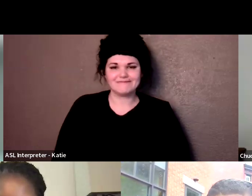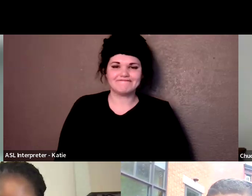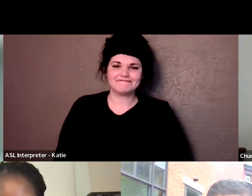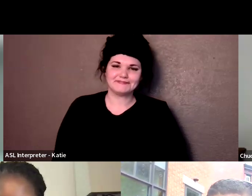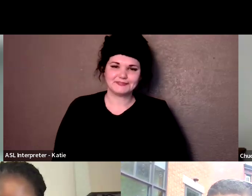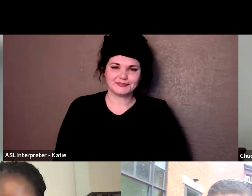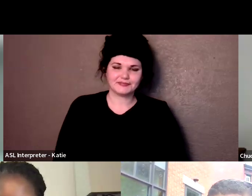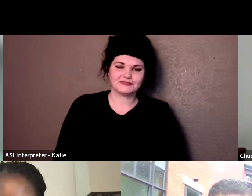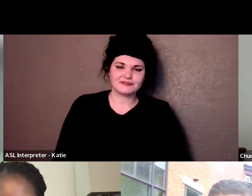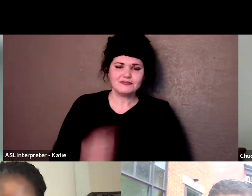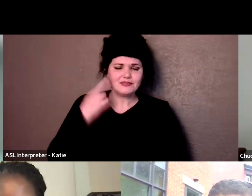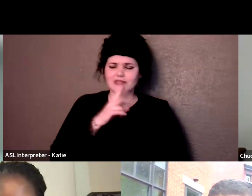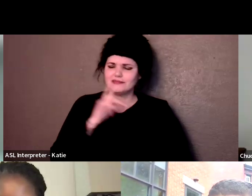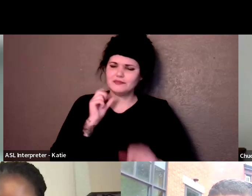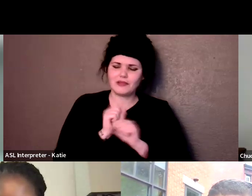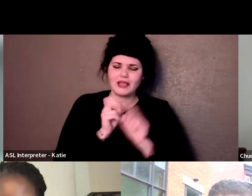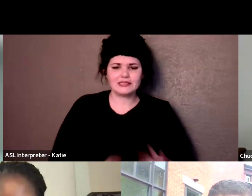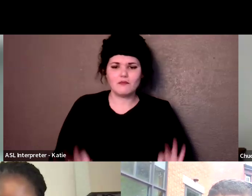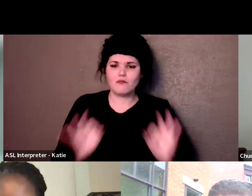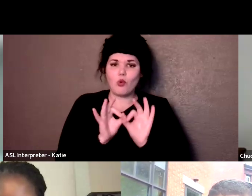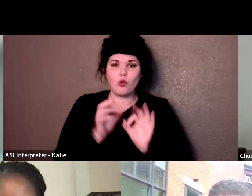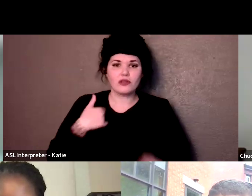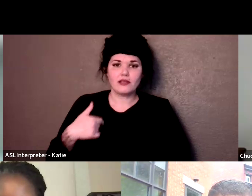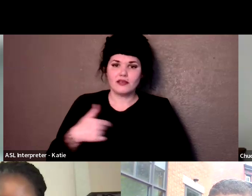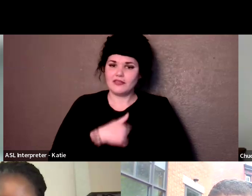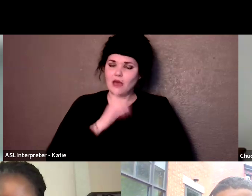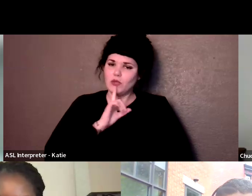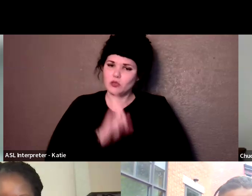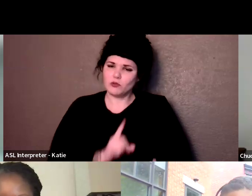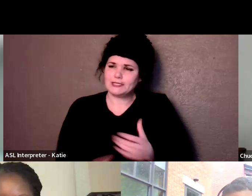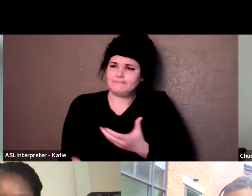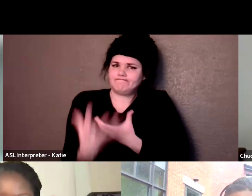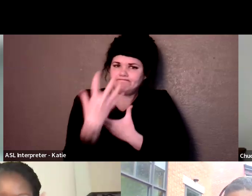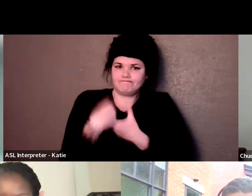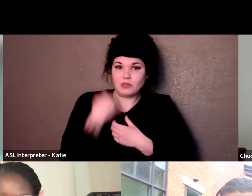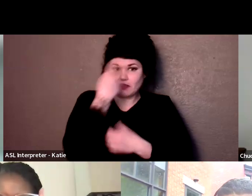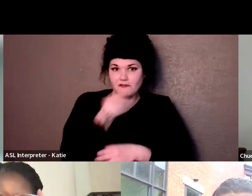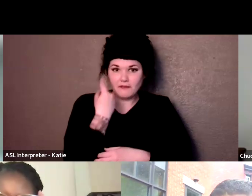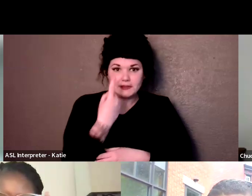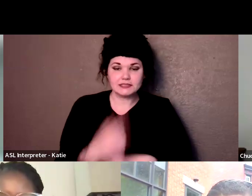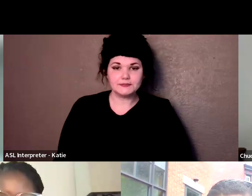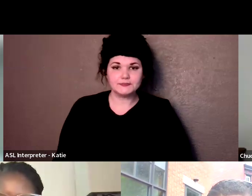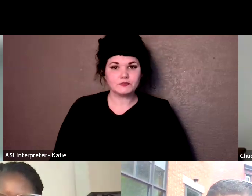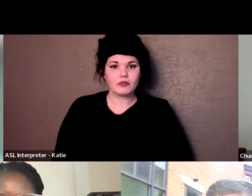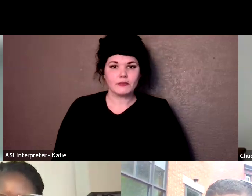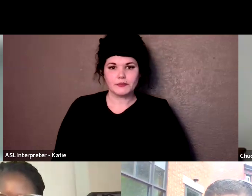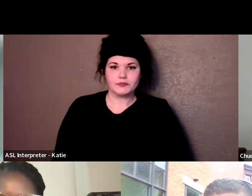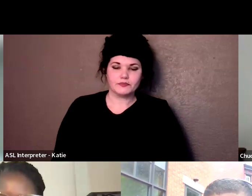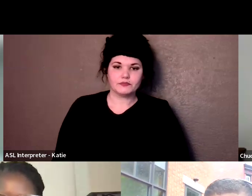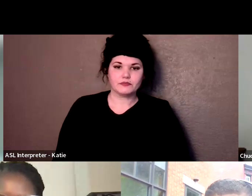those faces into the fold. And when it comes to the social drivers of mental health, All